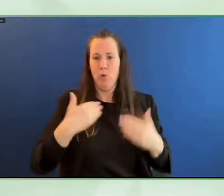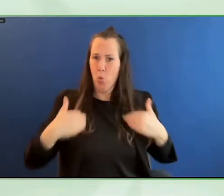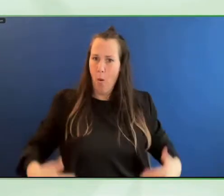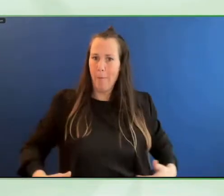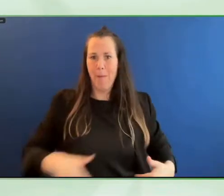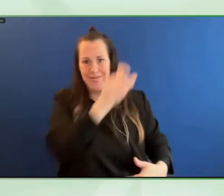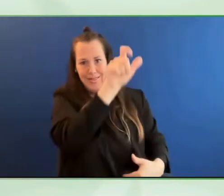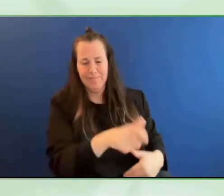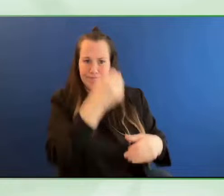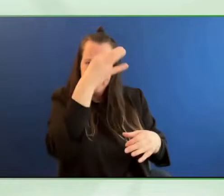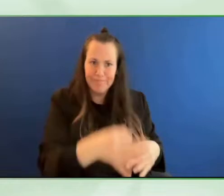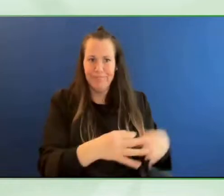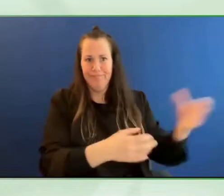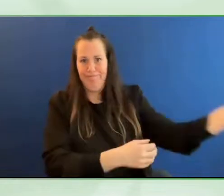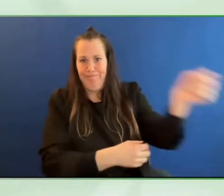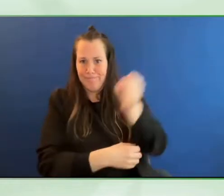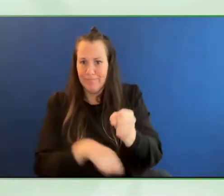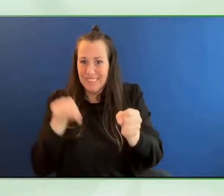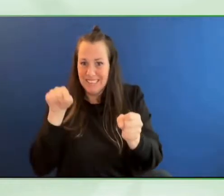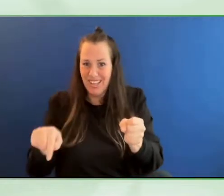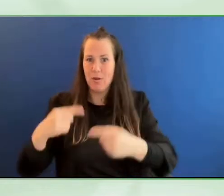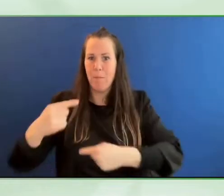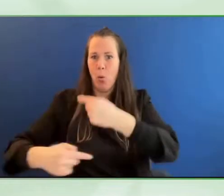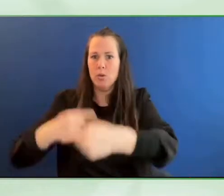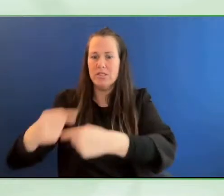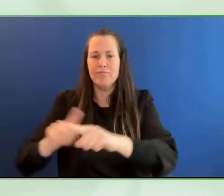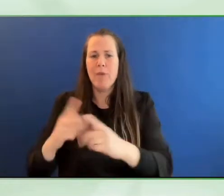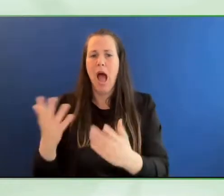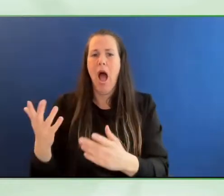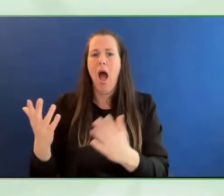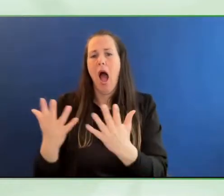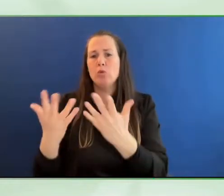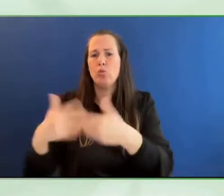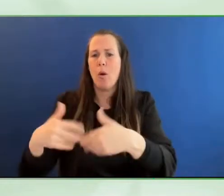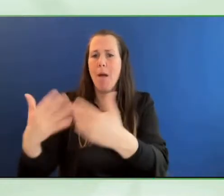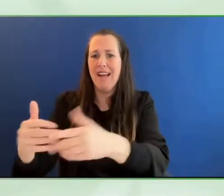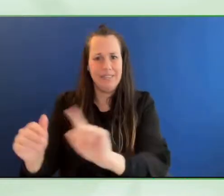The person writing that tiny piece of text, which is really difficult to condense into